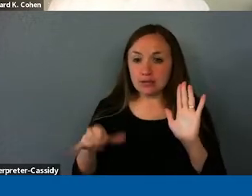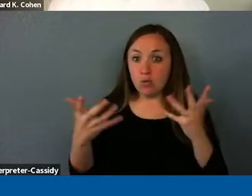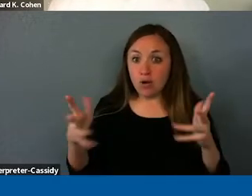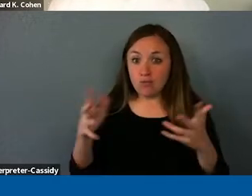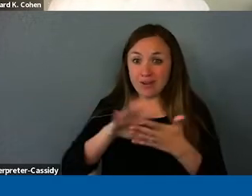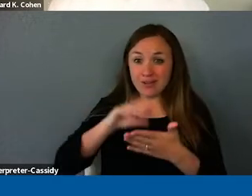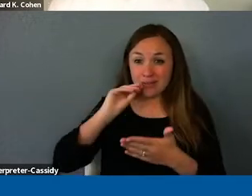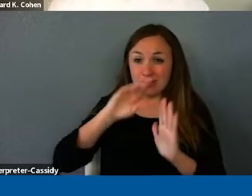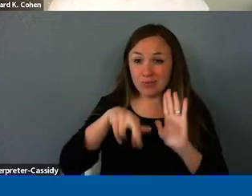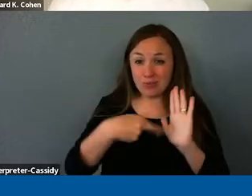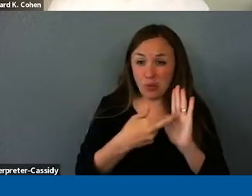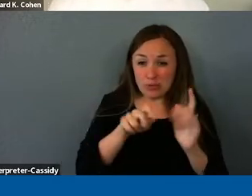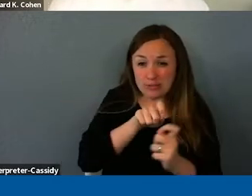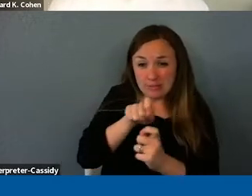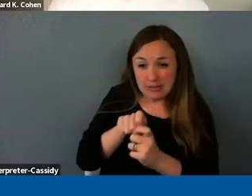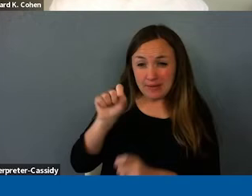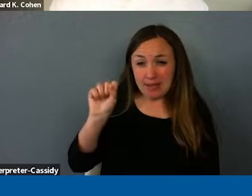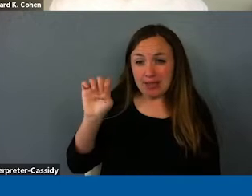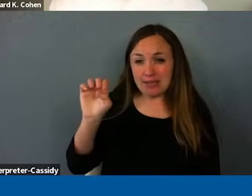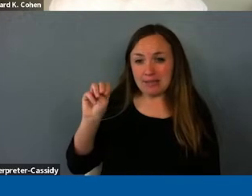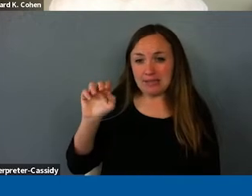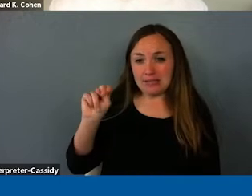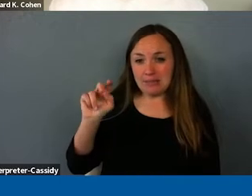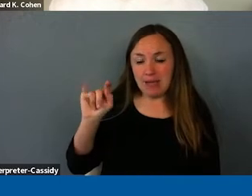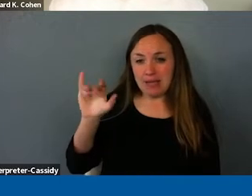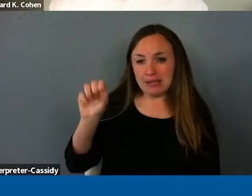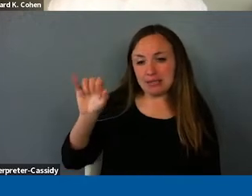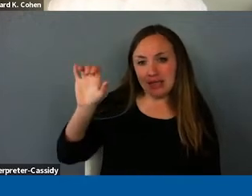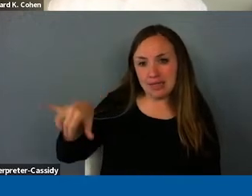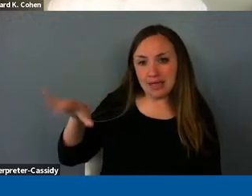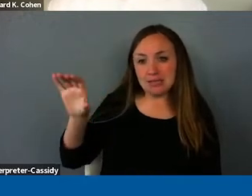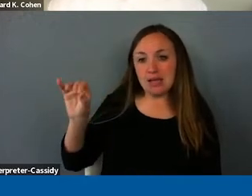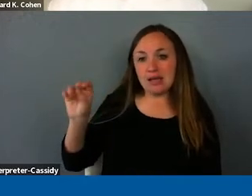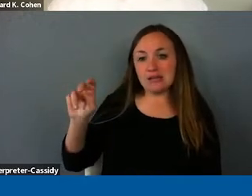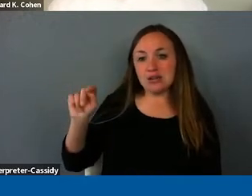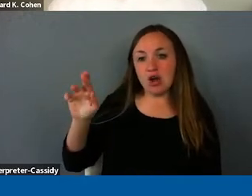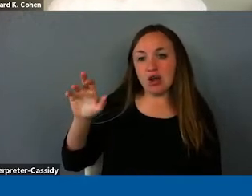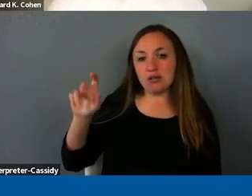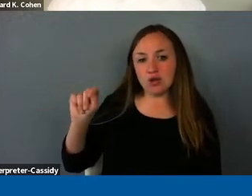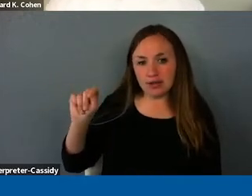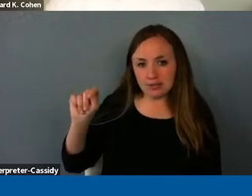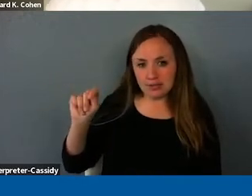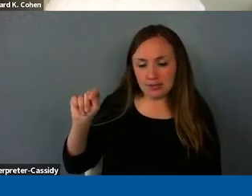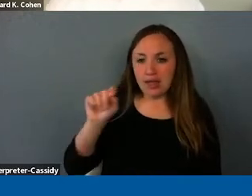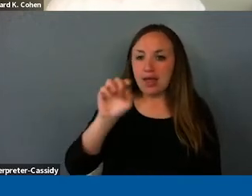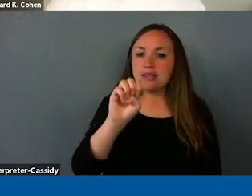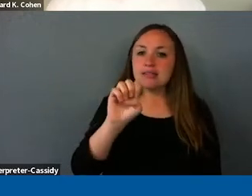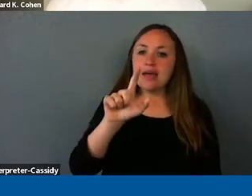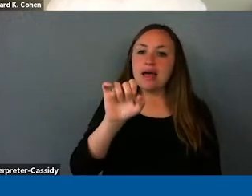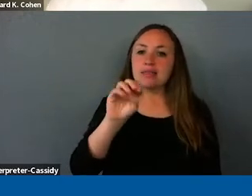roles specify semantics, and semantics are a contract. The element needs to behave as expected for the role.